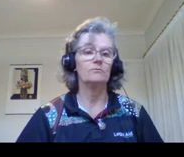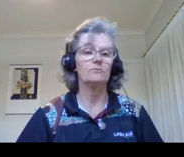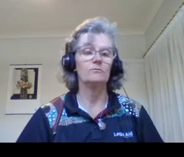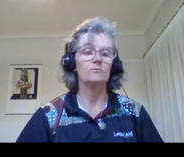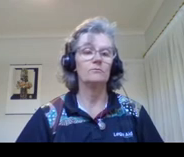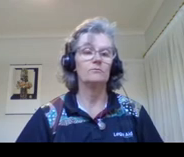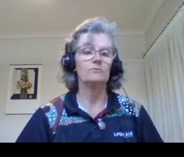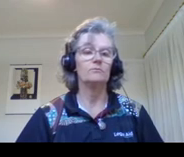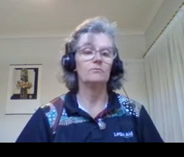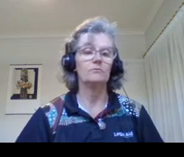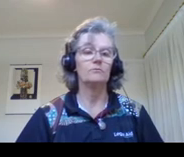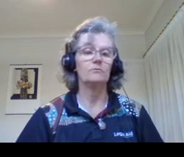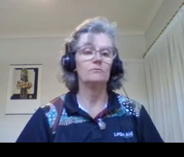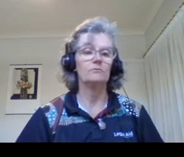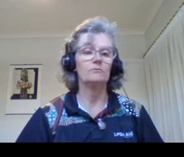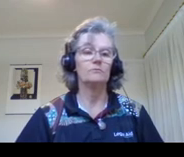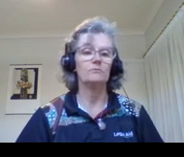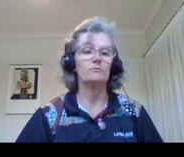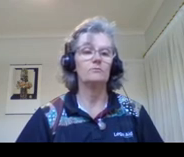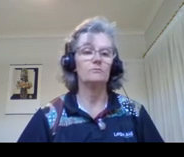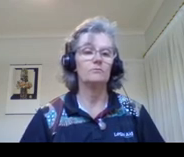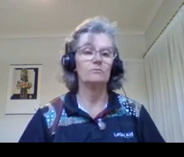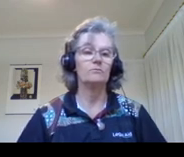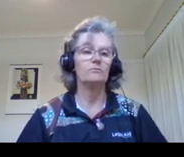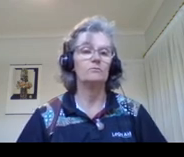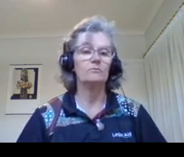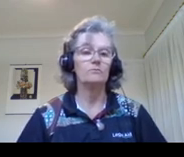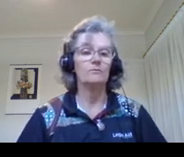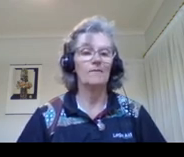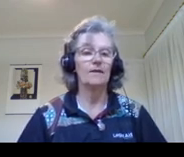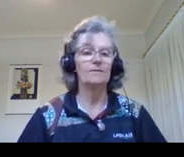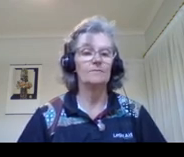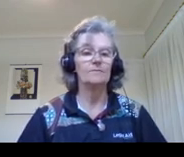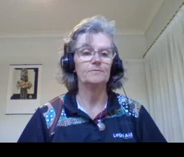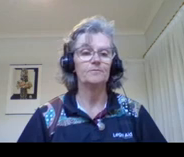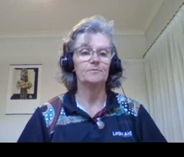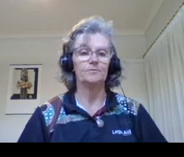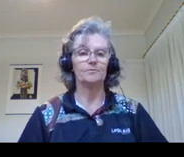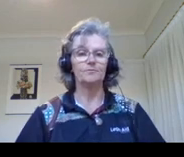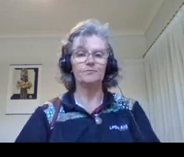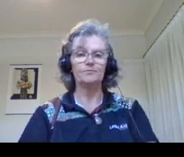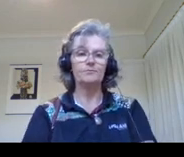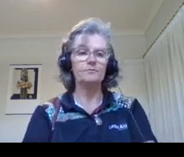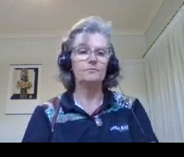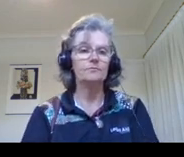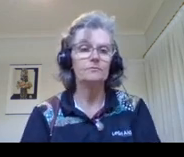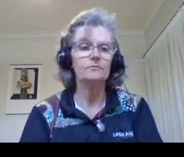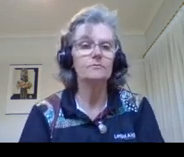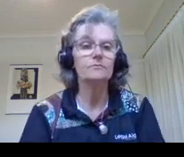close to nine million over nine million we've lost in terms of you know covet related scam